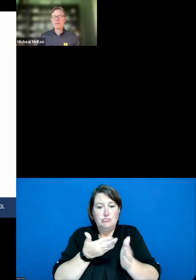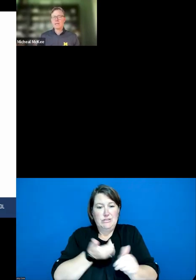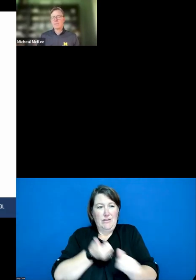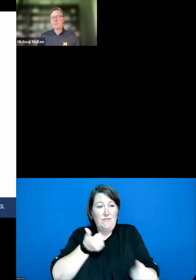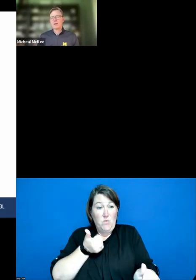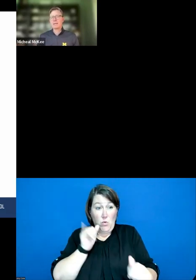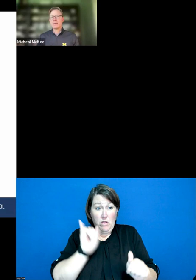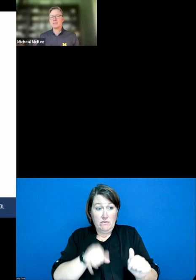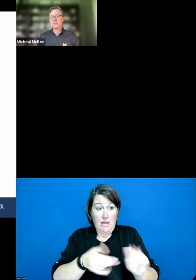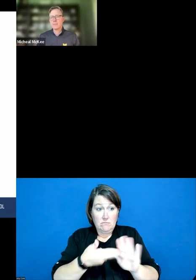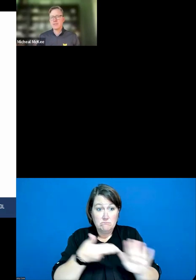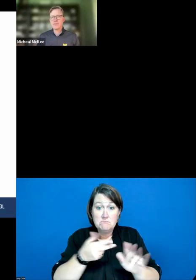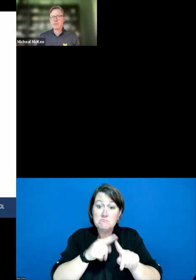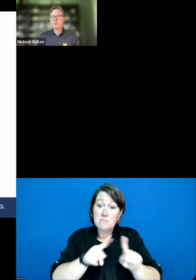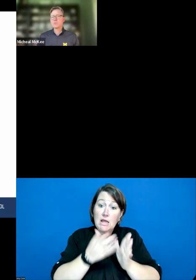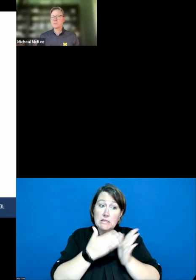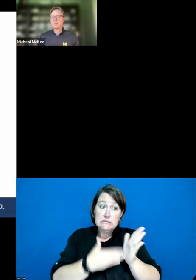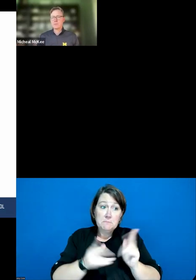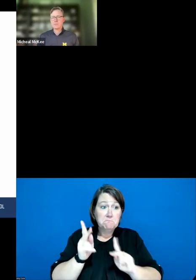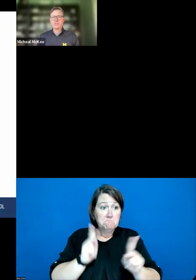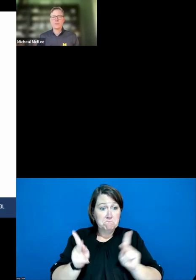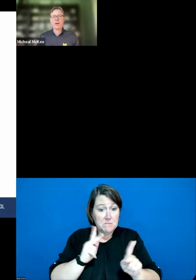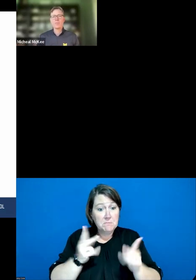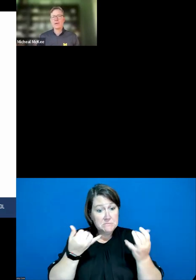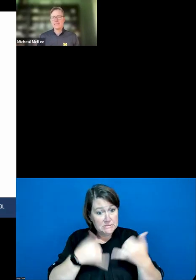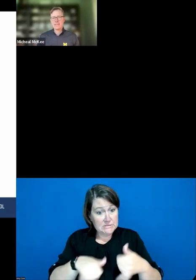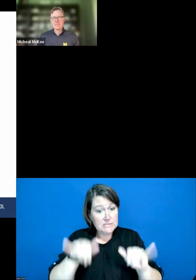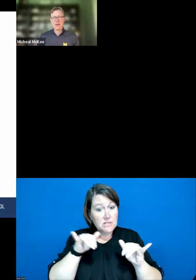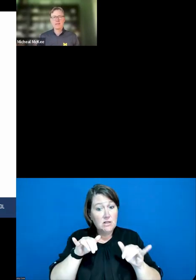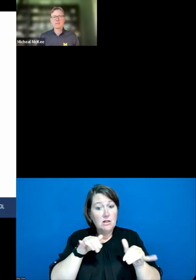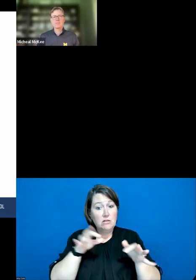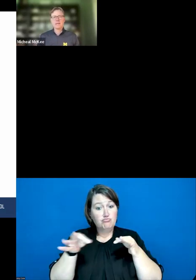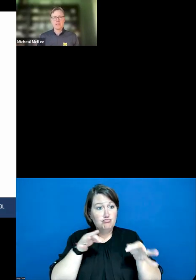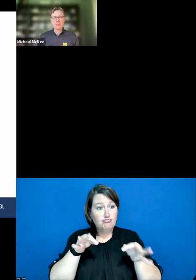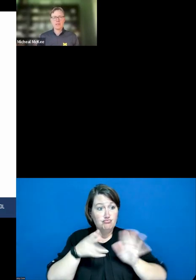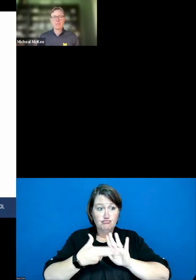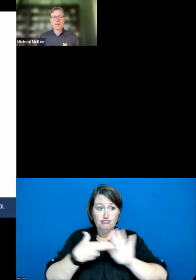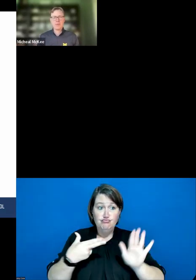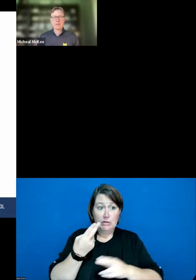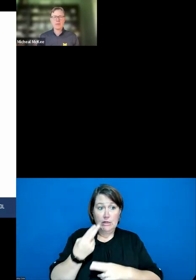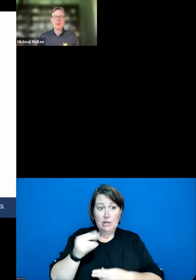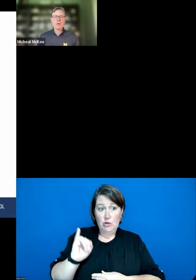but keep in mind that some individuals still describe or identify as being hearing impaired.